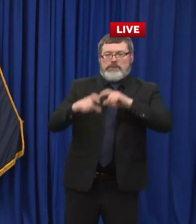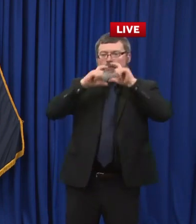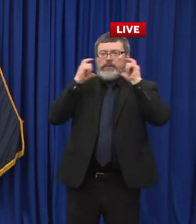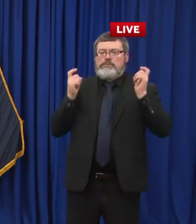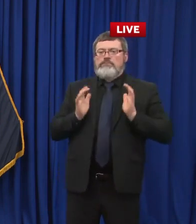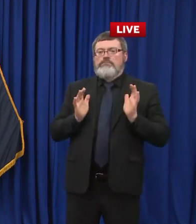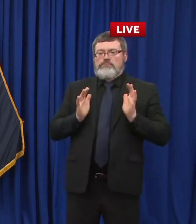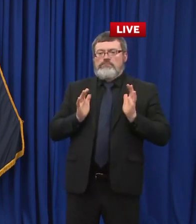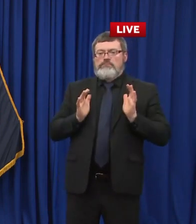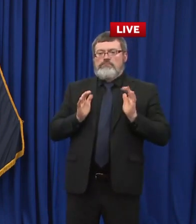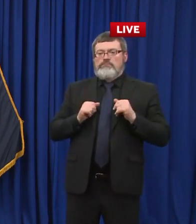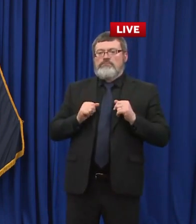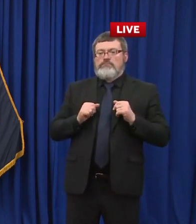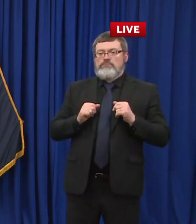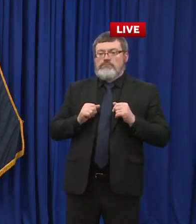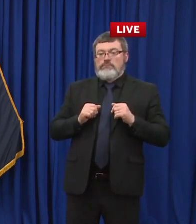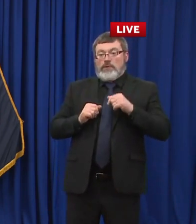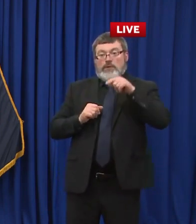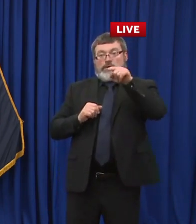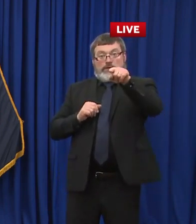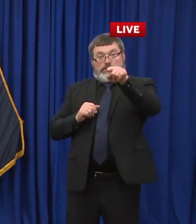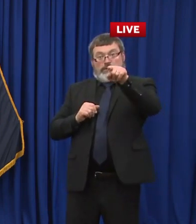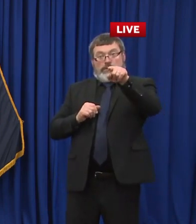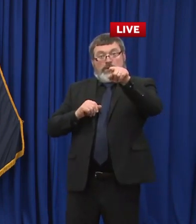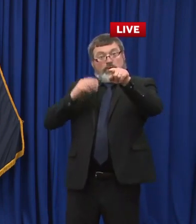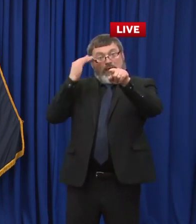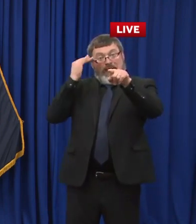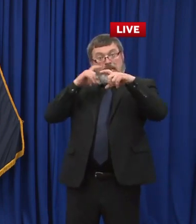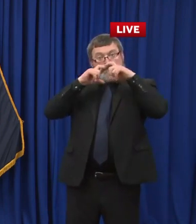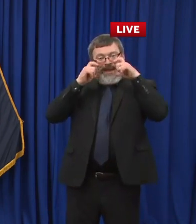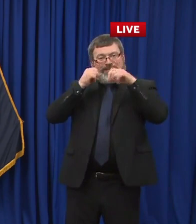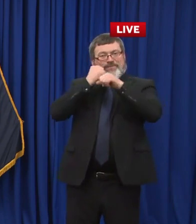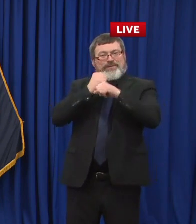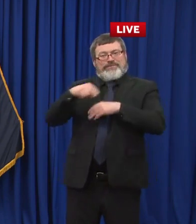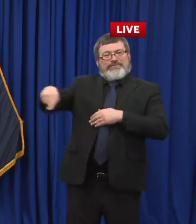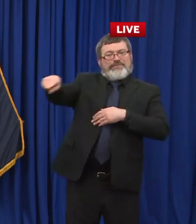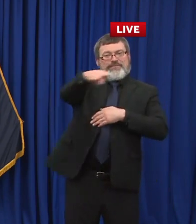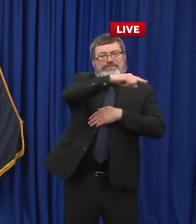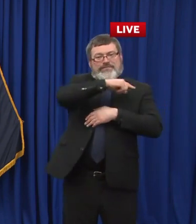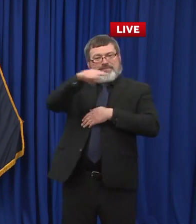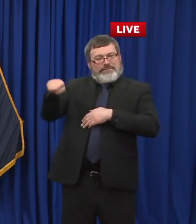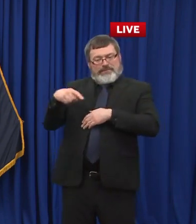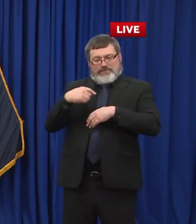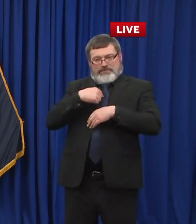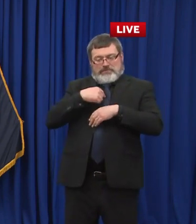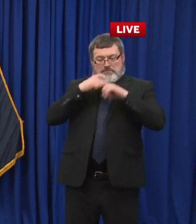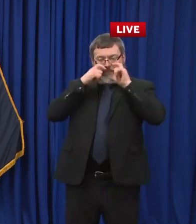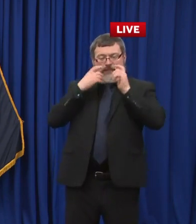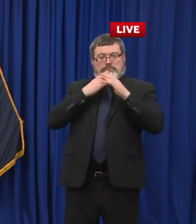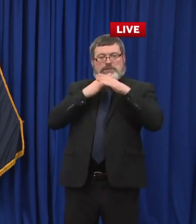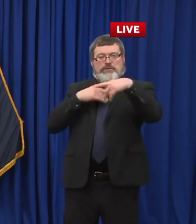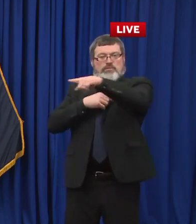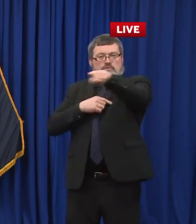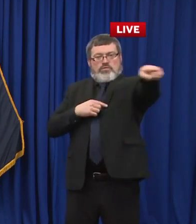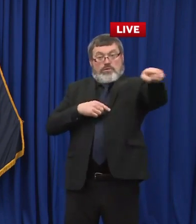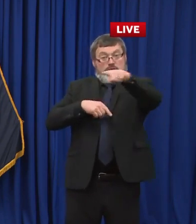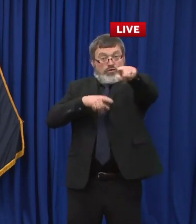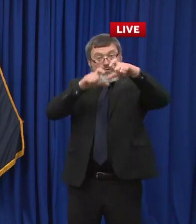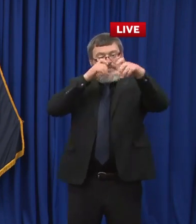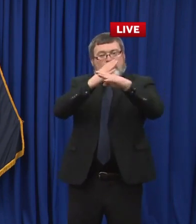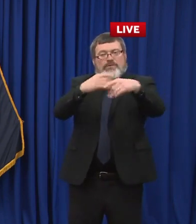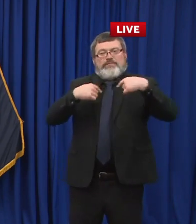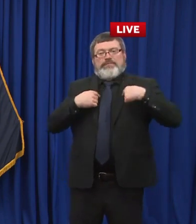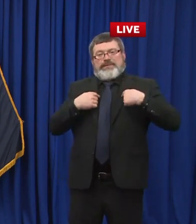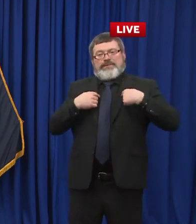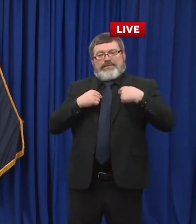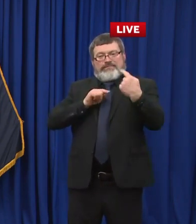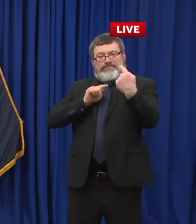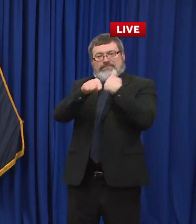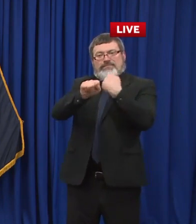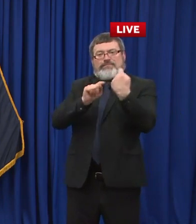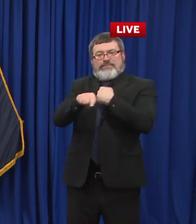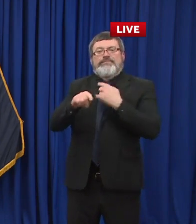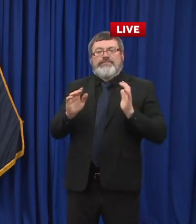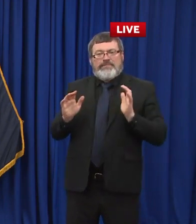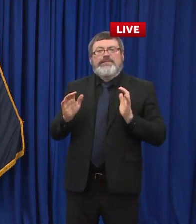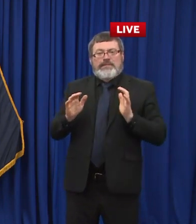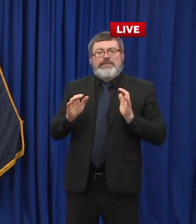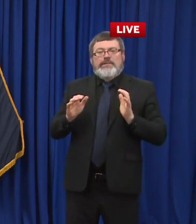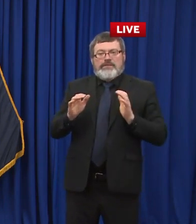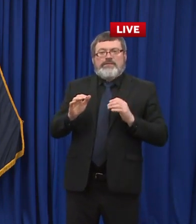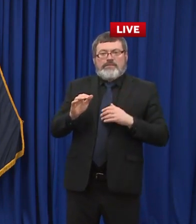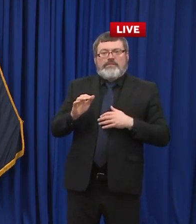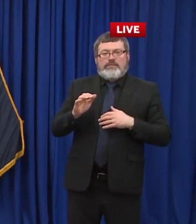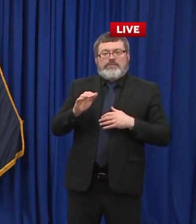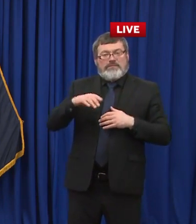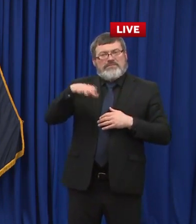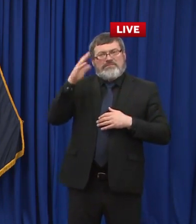REFRESH YOUR KNOWLEDGE OF THEM BECAUSE IT CAN MAKE THE DIFFERENCE OF NOTCHES SOMEONE IN YOUR HOUSEHOLD BEING AFFECTED DOES INFECTED, BUT ASKED -- INFECTED, BUT INFECTING SOMEONE